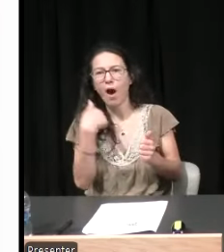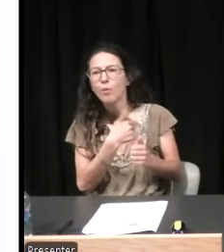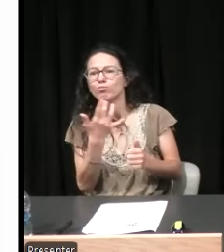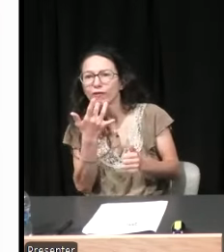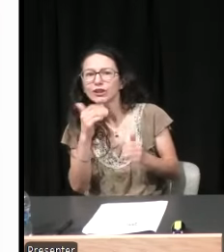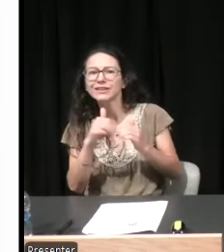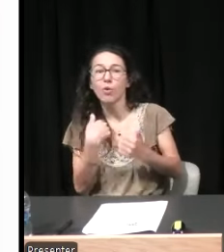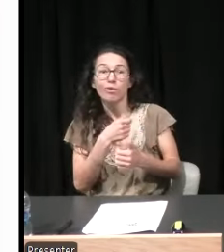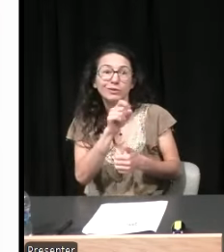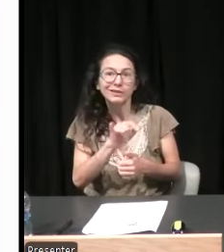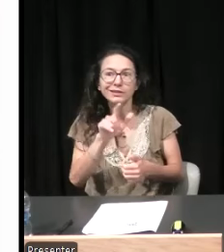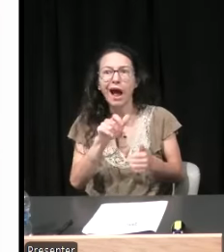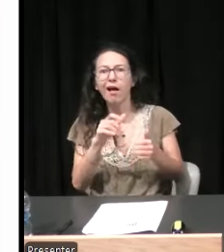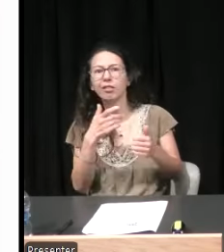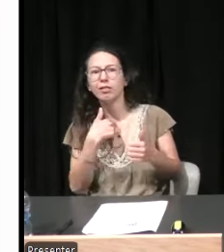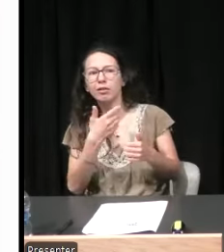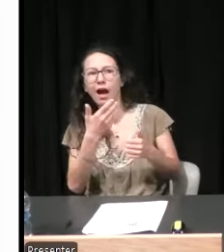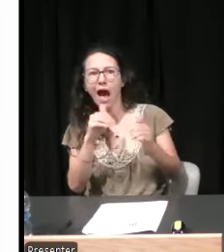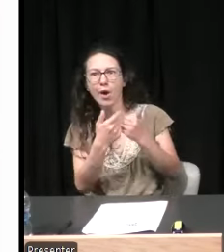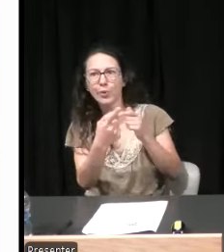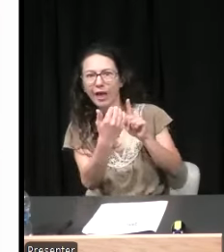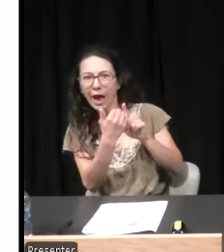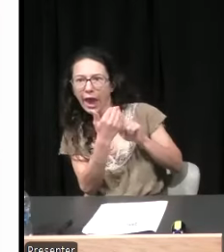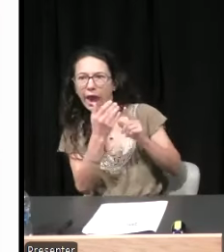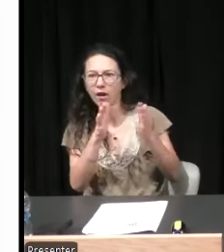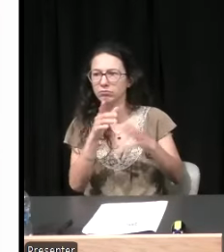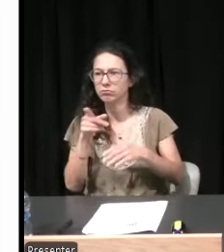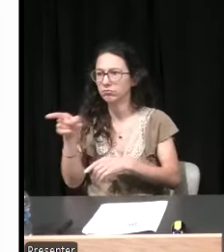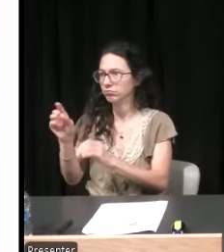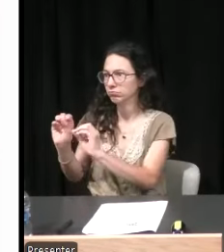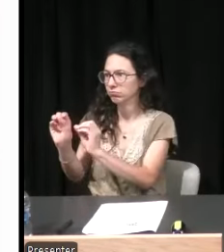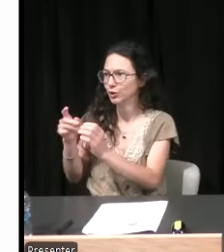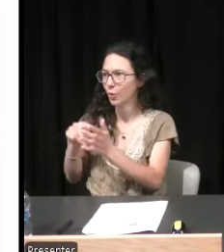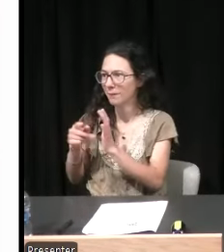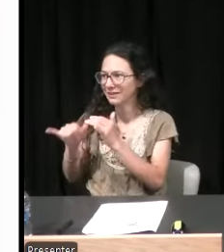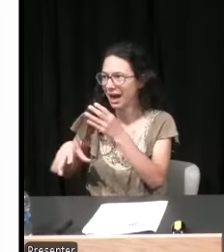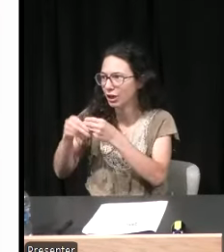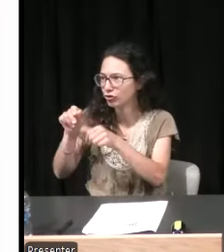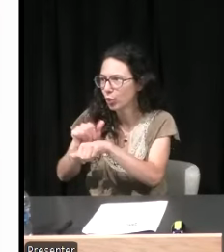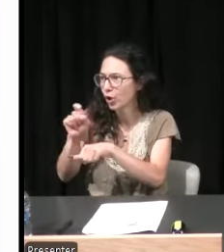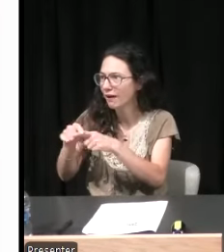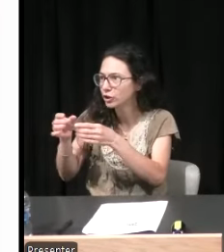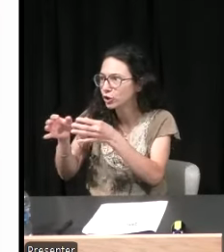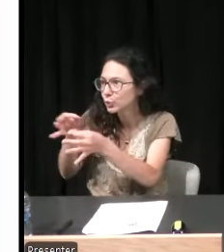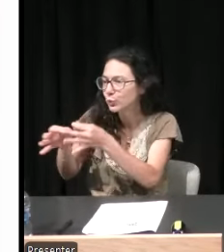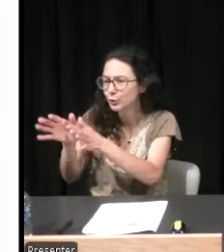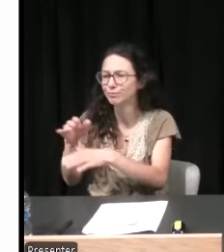and if I often we have preferred interpreters who we know their style but it is definitely